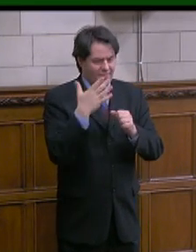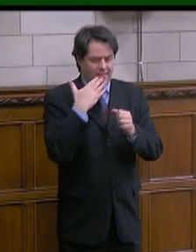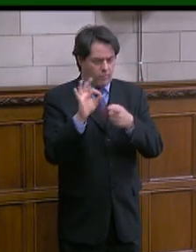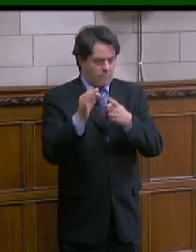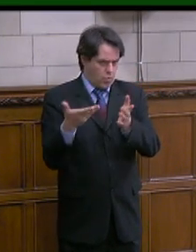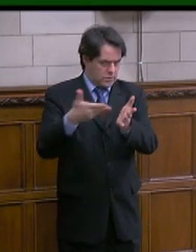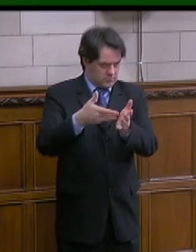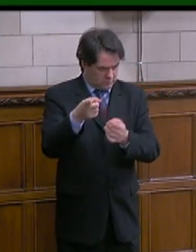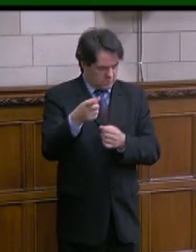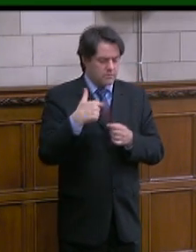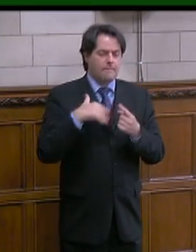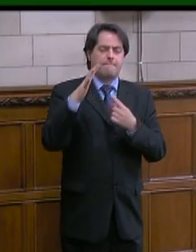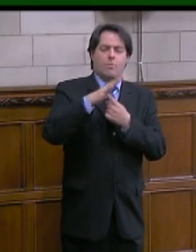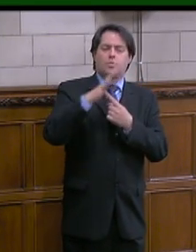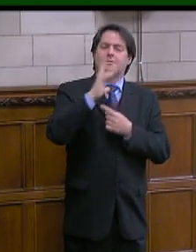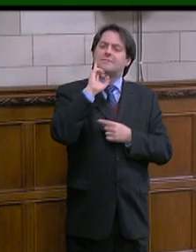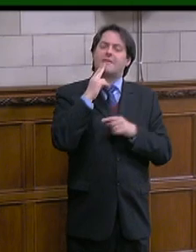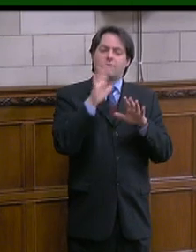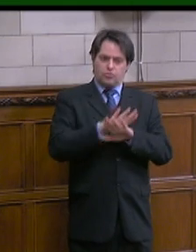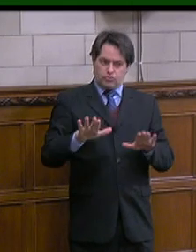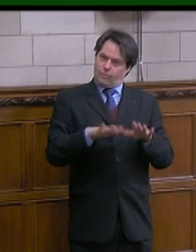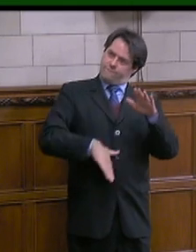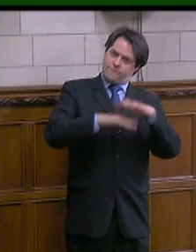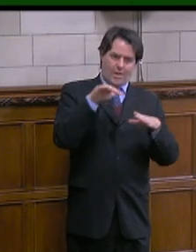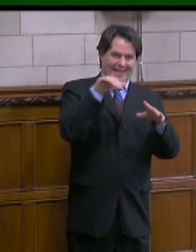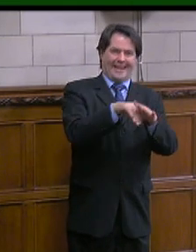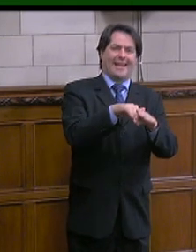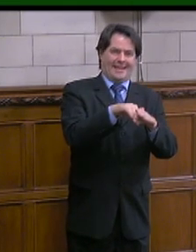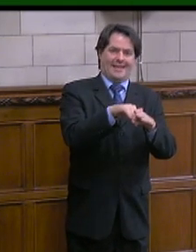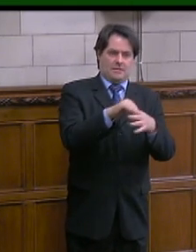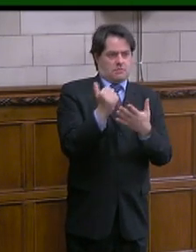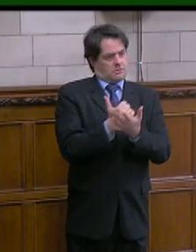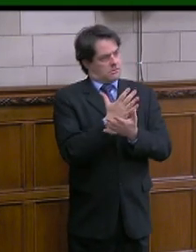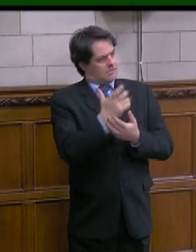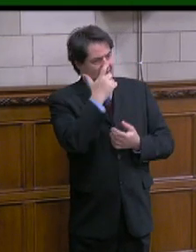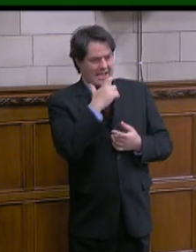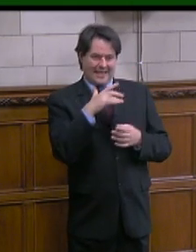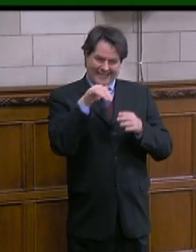It is really important that deaf children are able to take part fully in the life of the school.